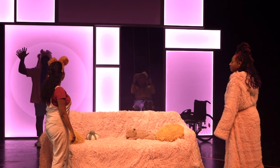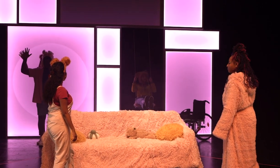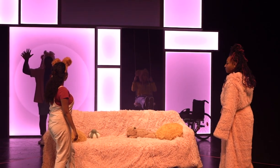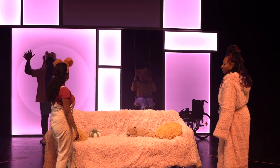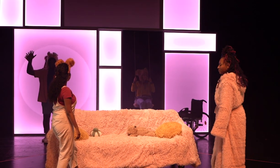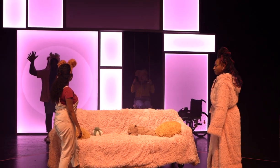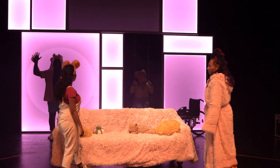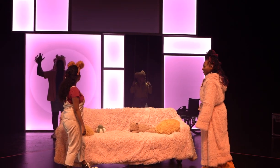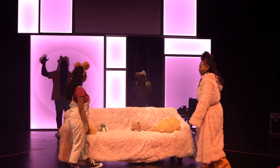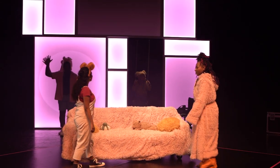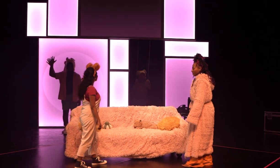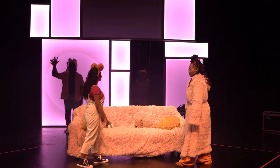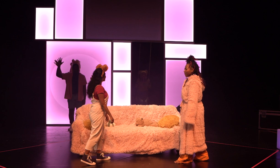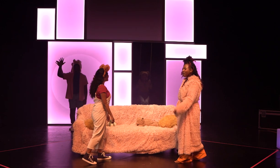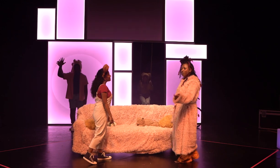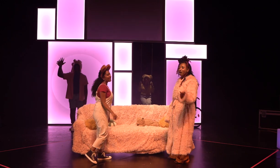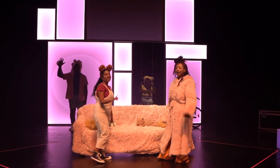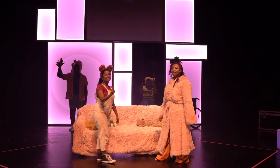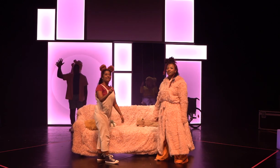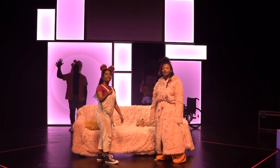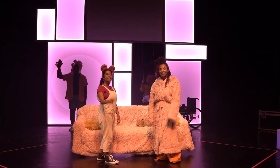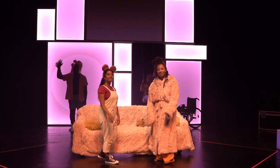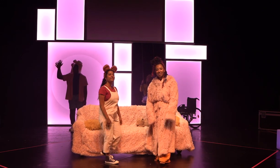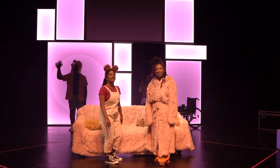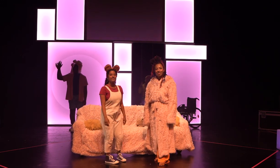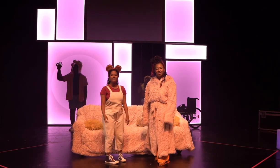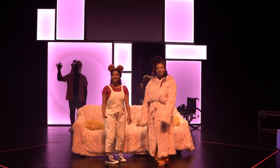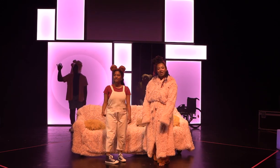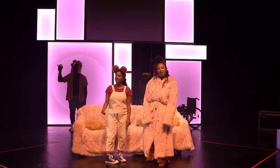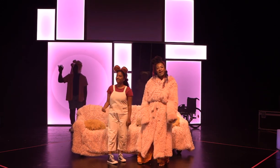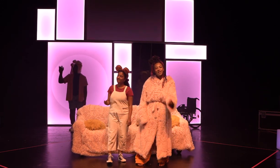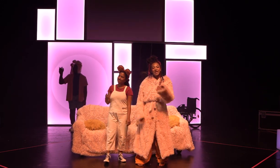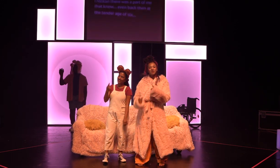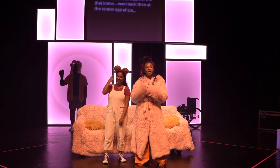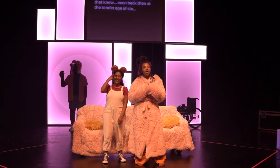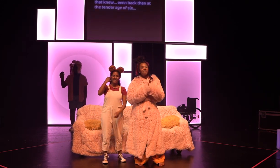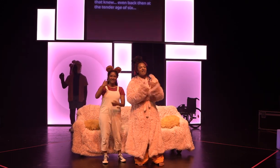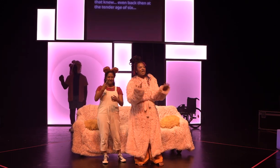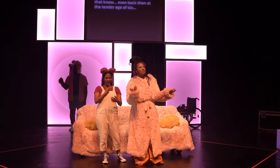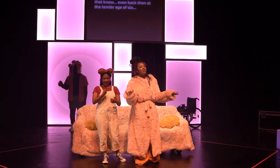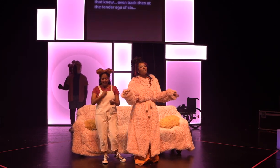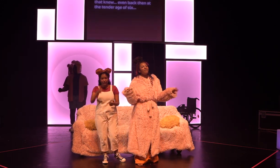Do you know what? I reckon there's a part of me that knew,